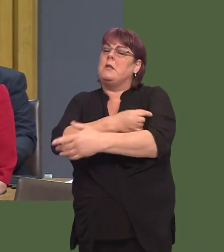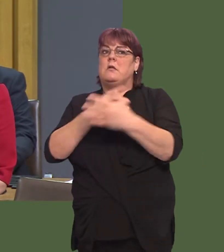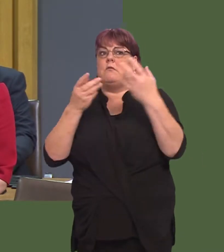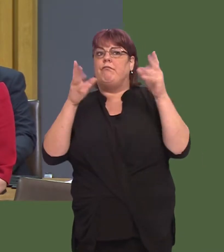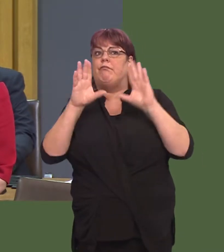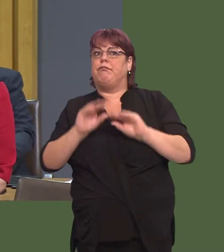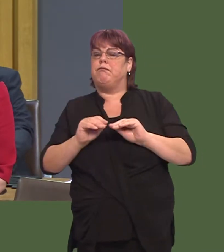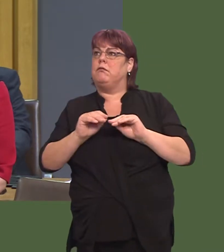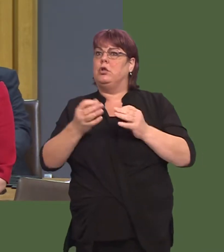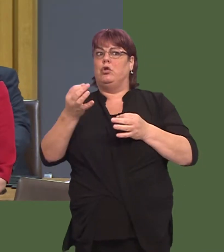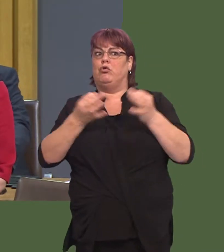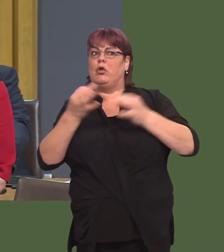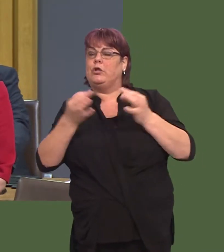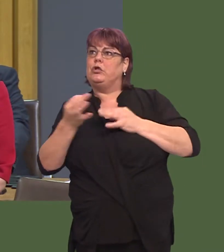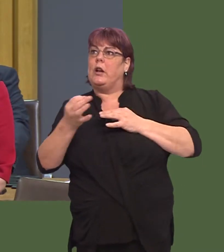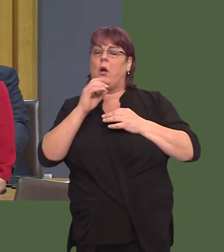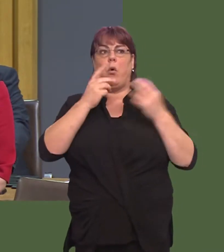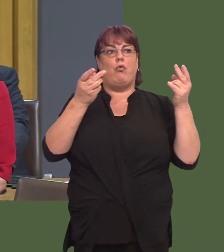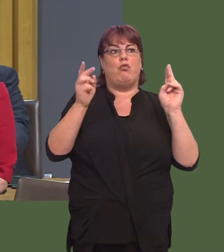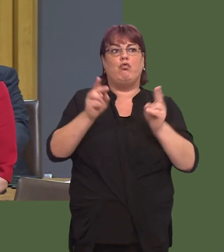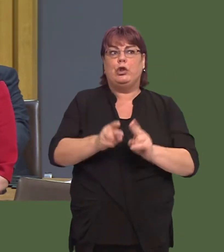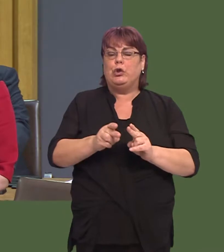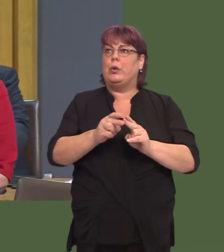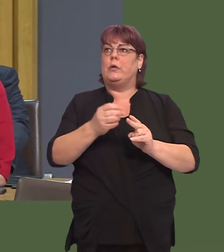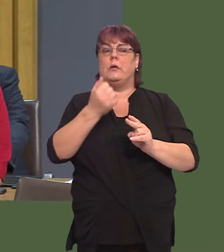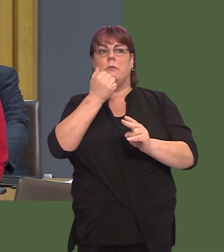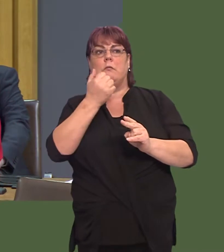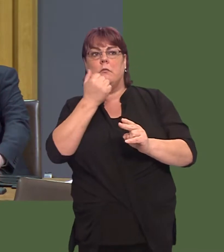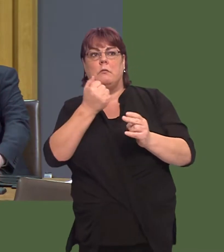reduce drug-related hospital admissions and drug-related deaths?